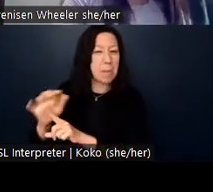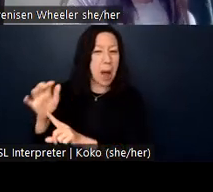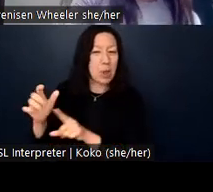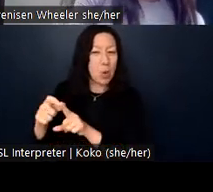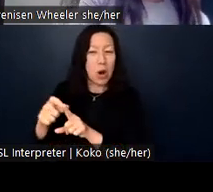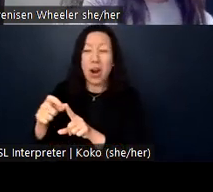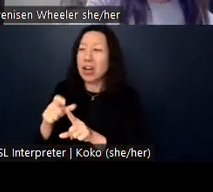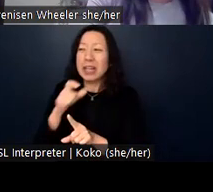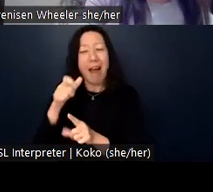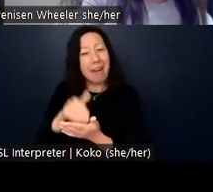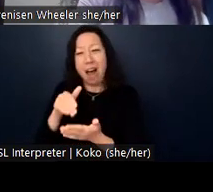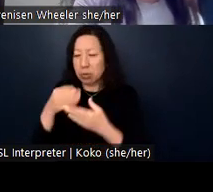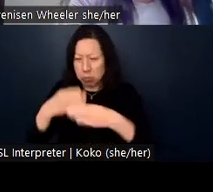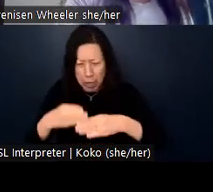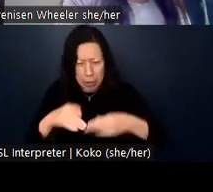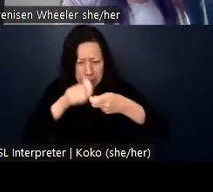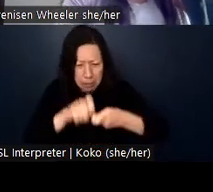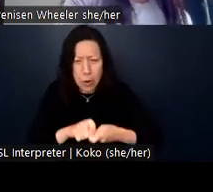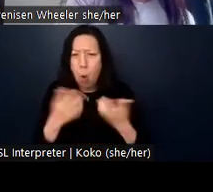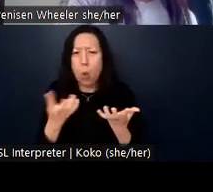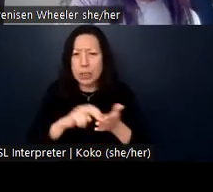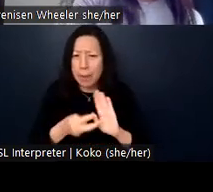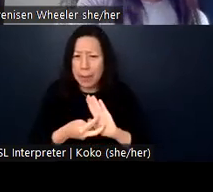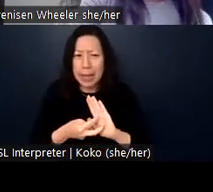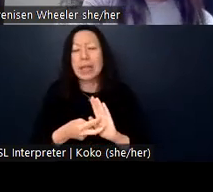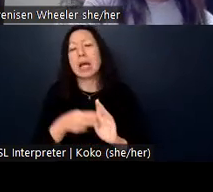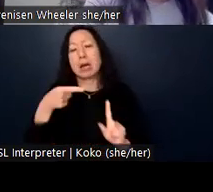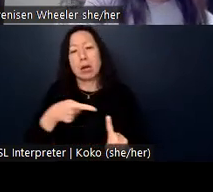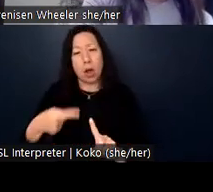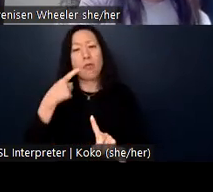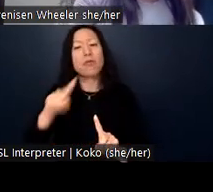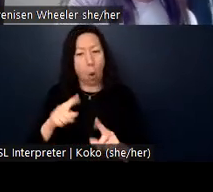really goes into that, and specific considerations for survivors and add women's advocates We